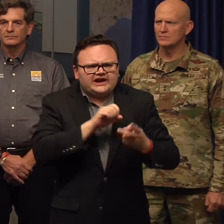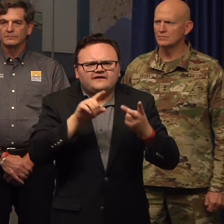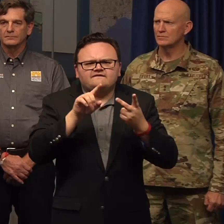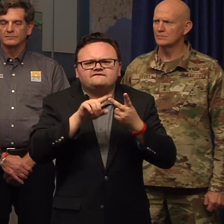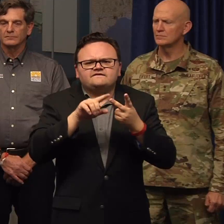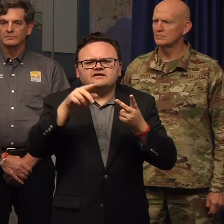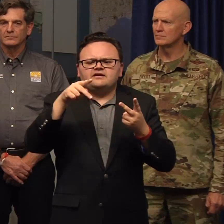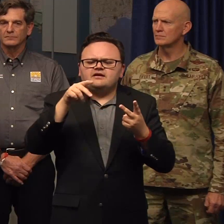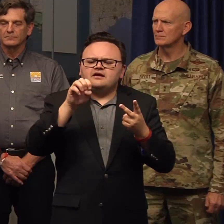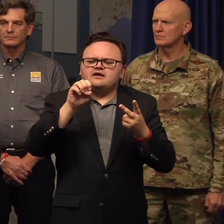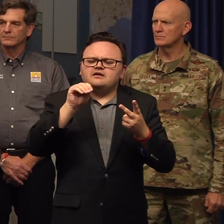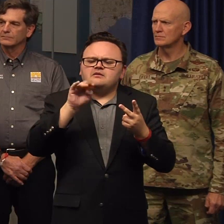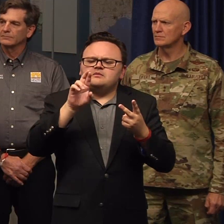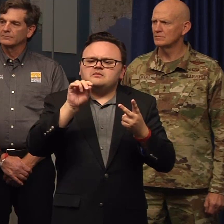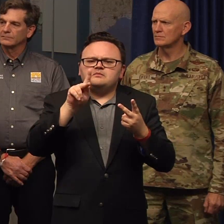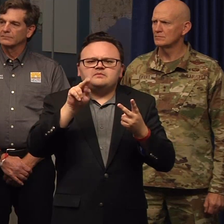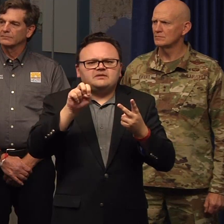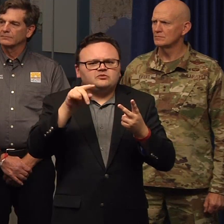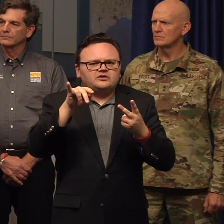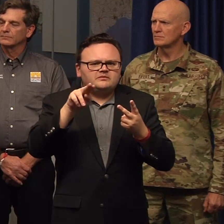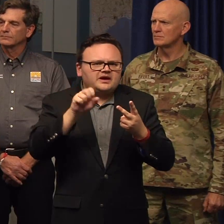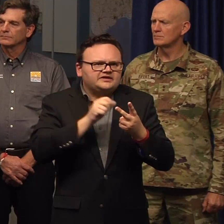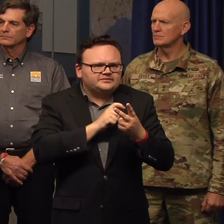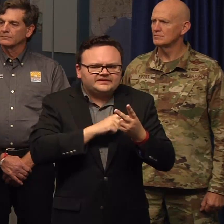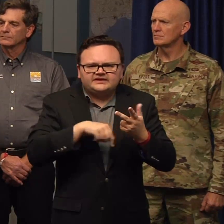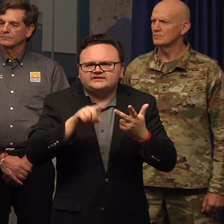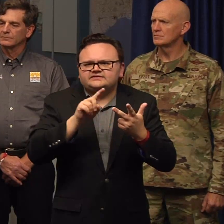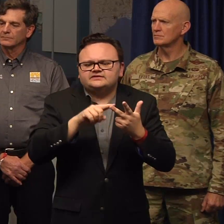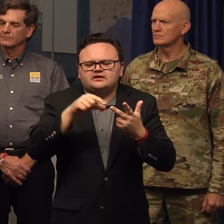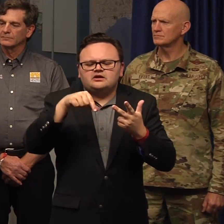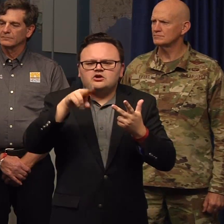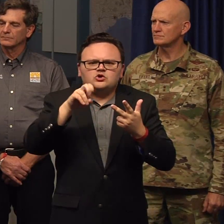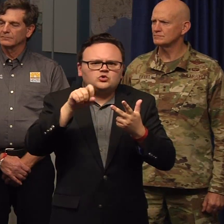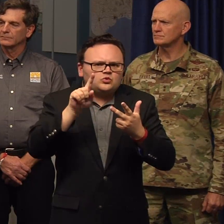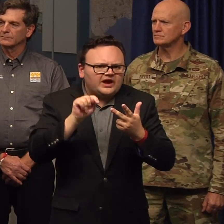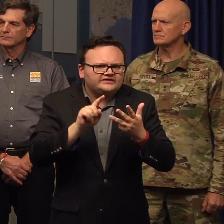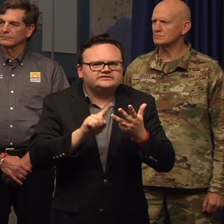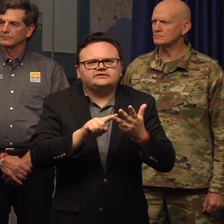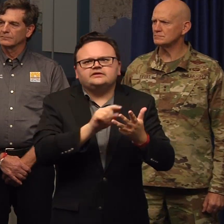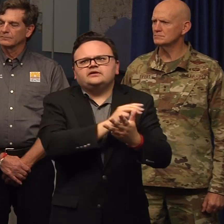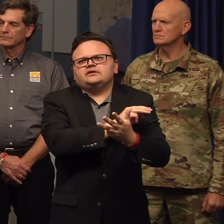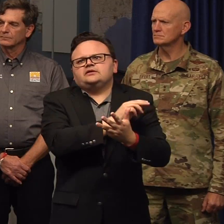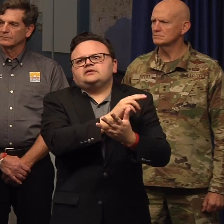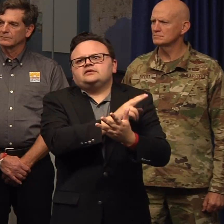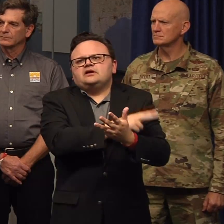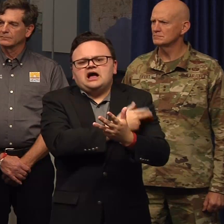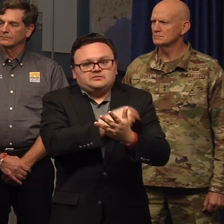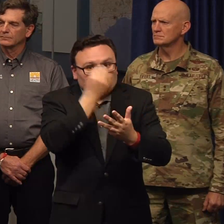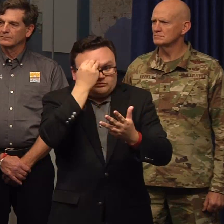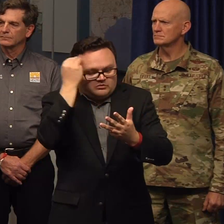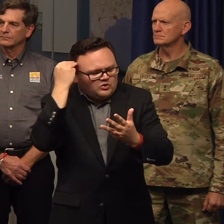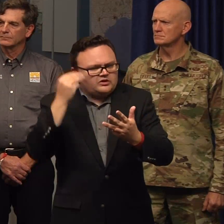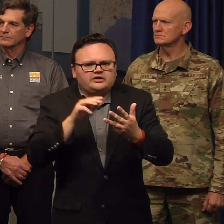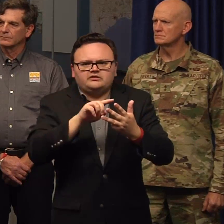EFFORT .WE WILL BE PARTNERING